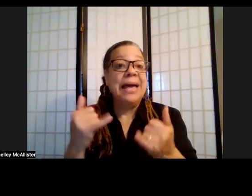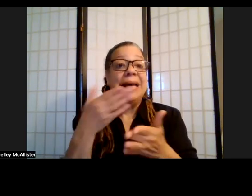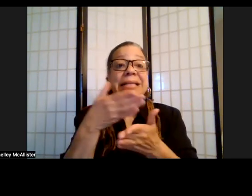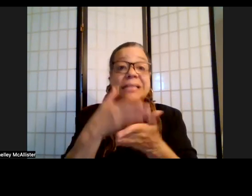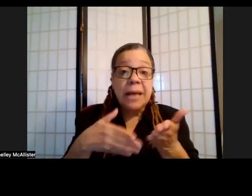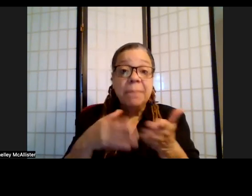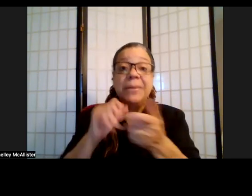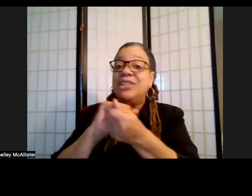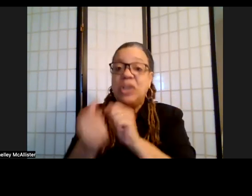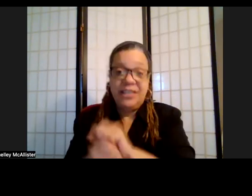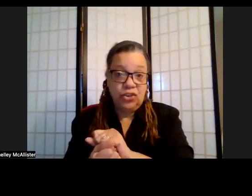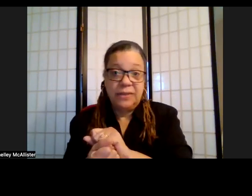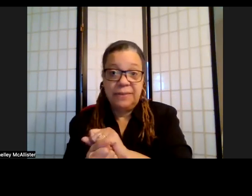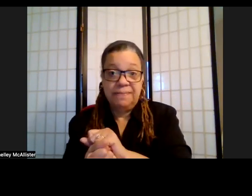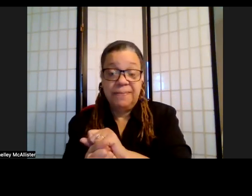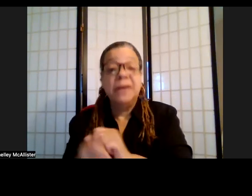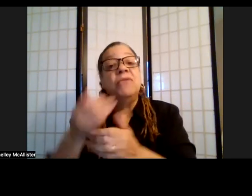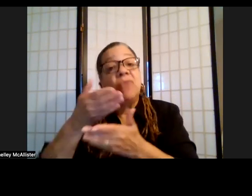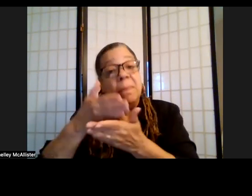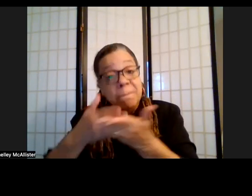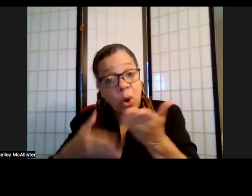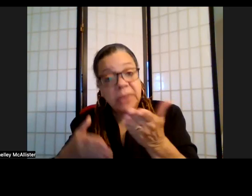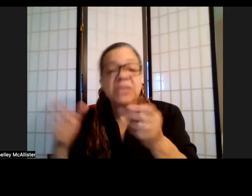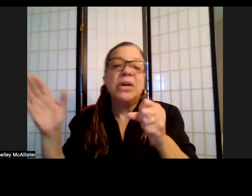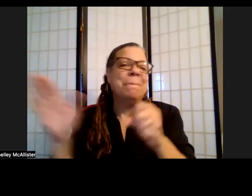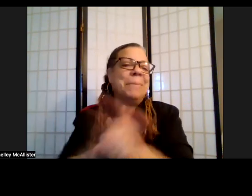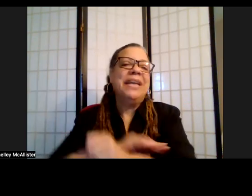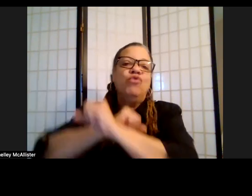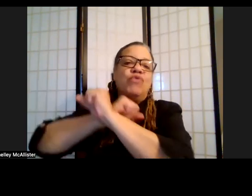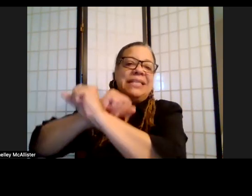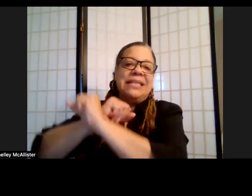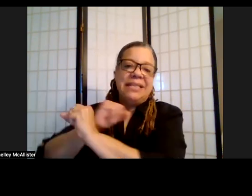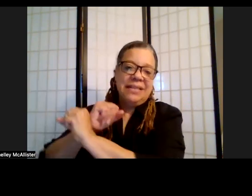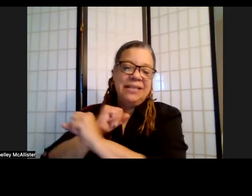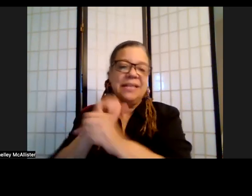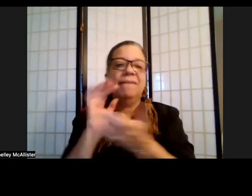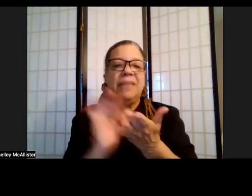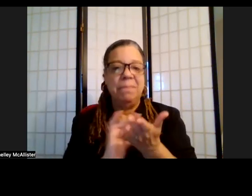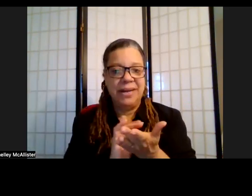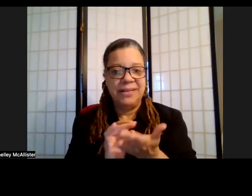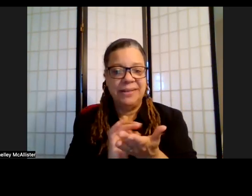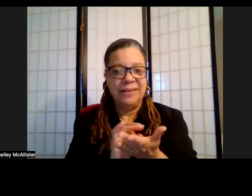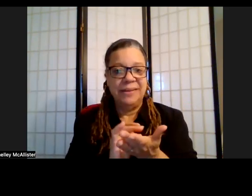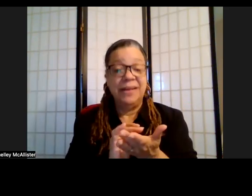further moving from *partial* to *complete* resistance. The chance of selection of resistant bacteria is the reason why